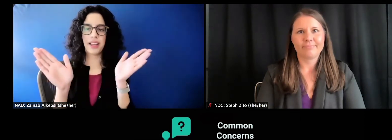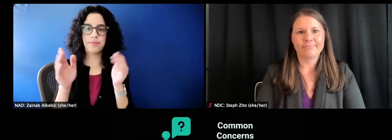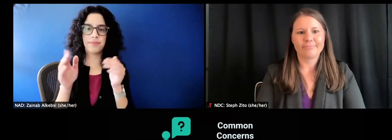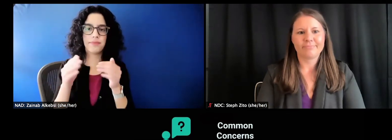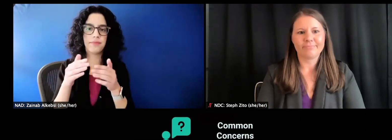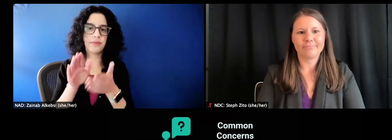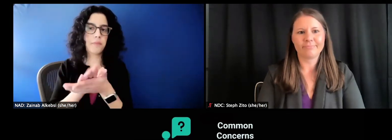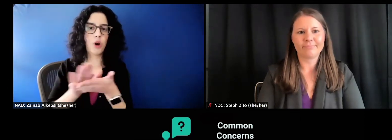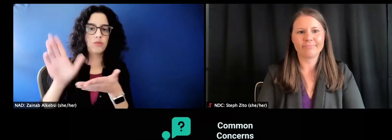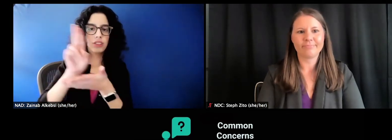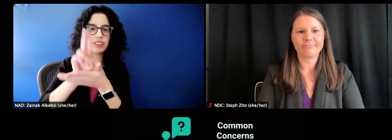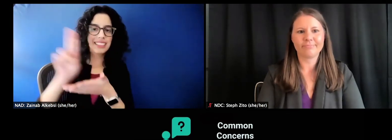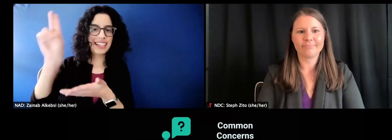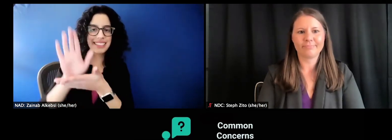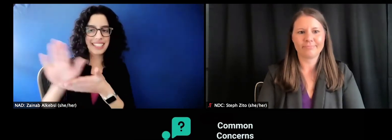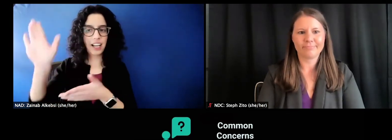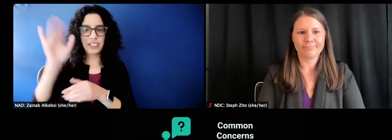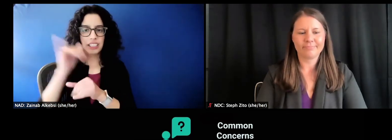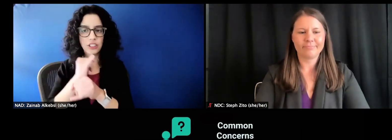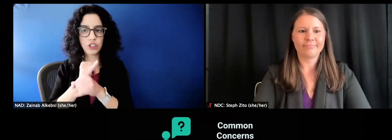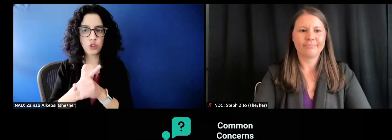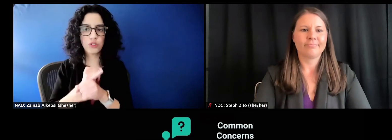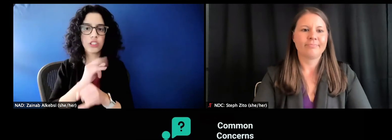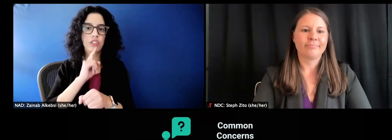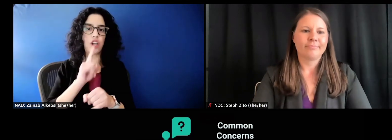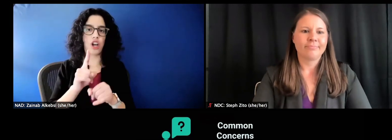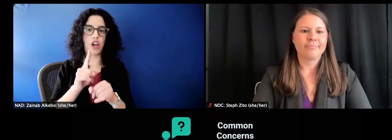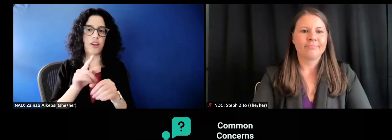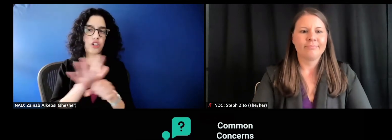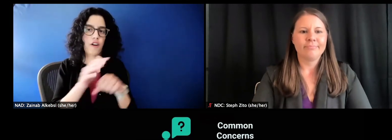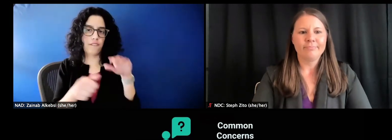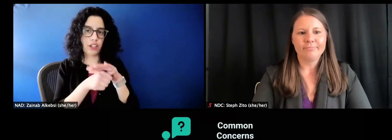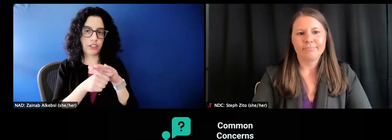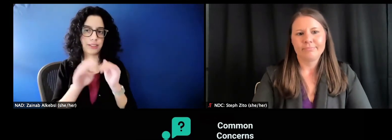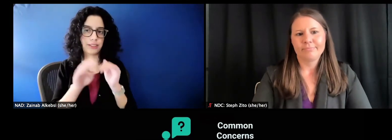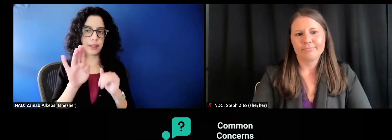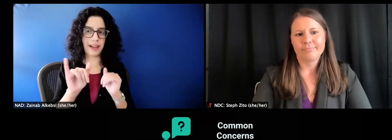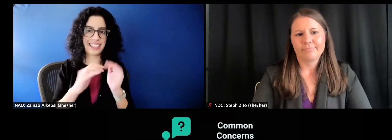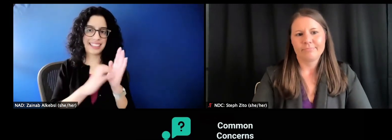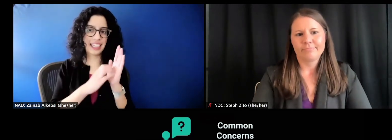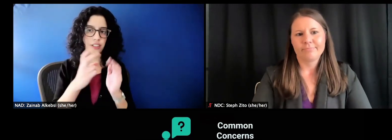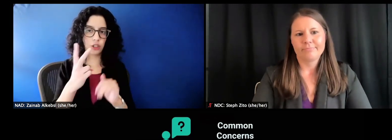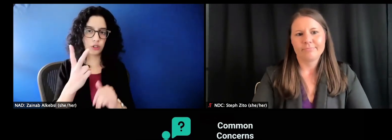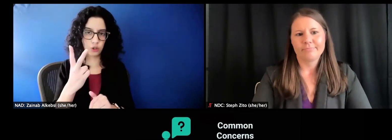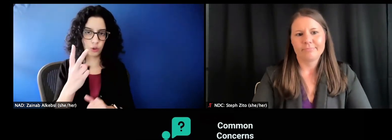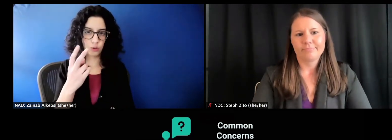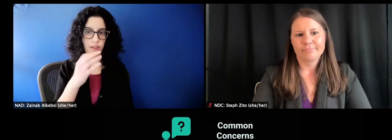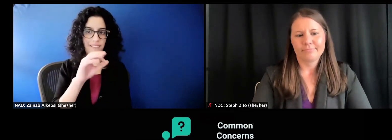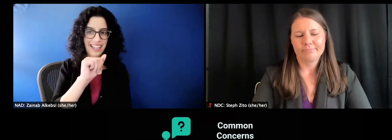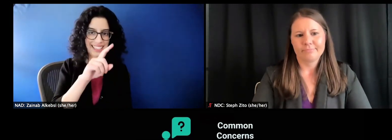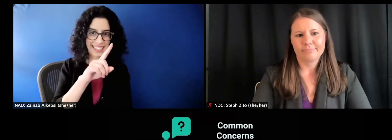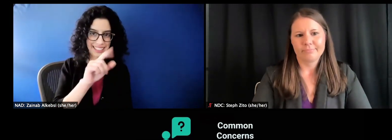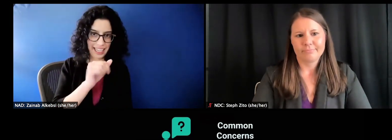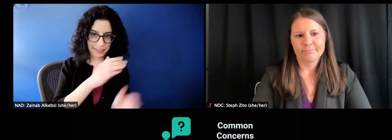post-secondary institutions are covered by Title II of the ADA.